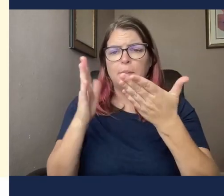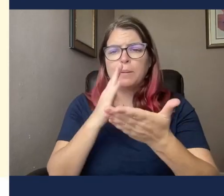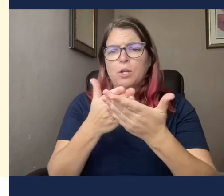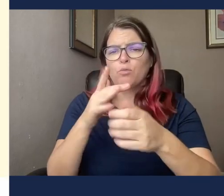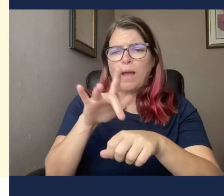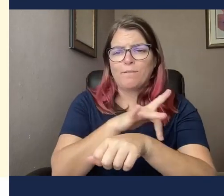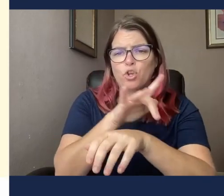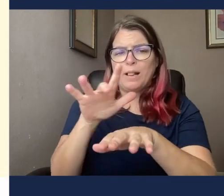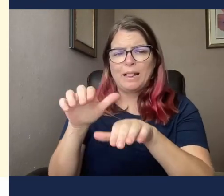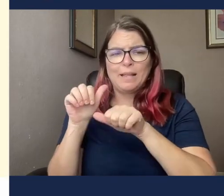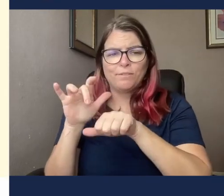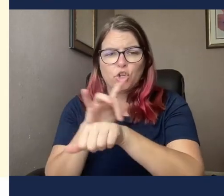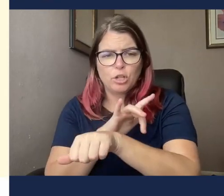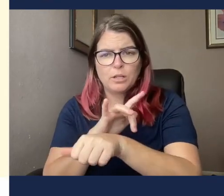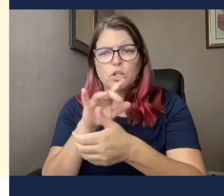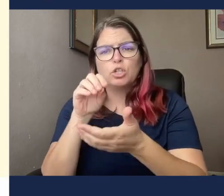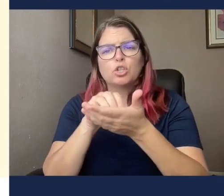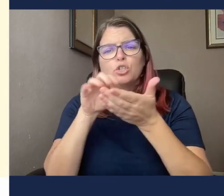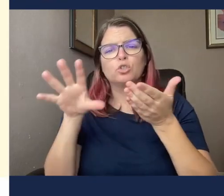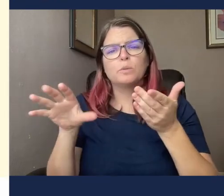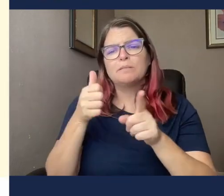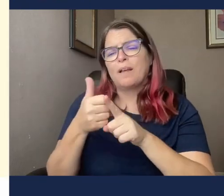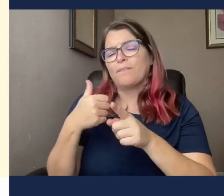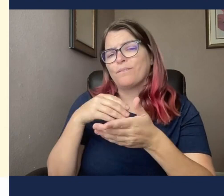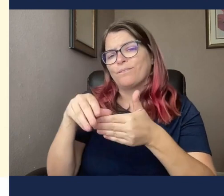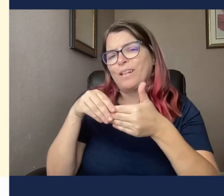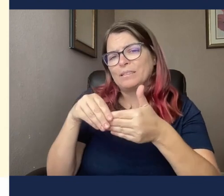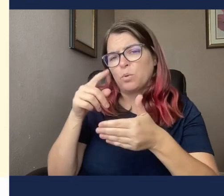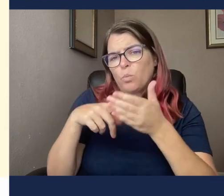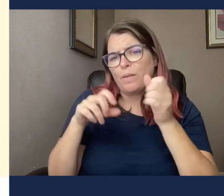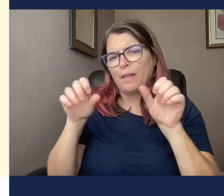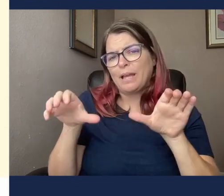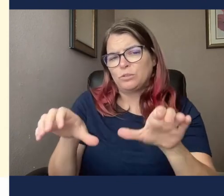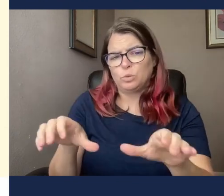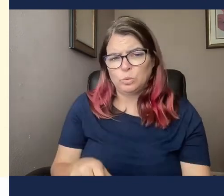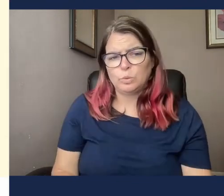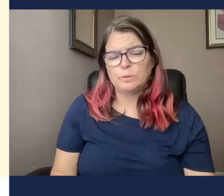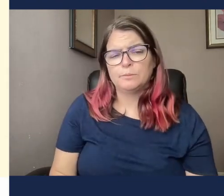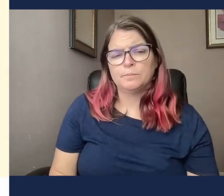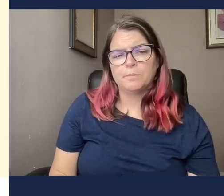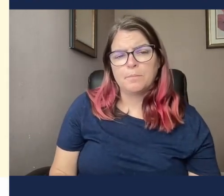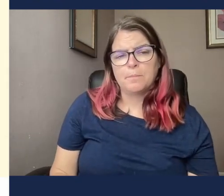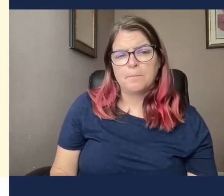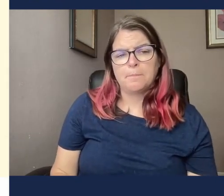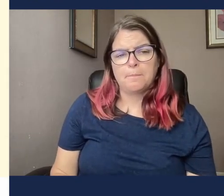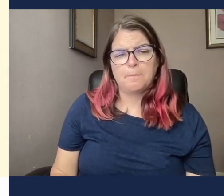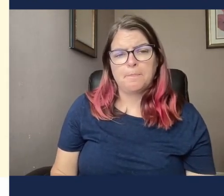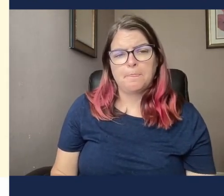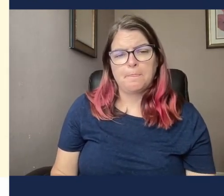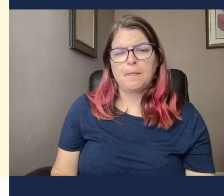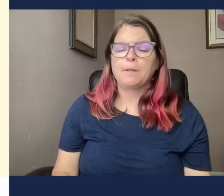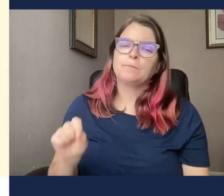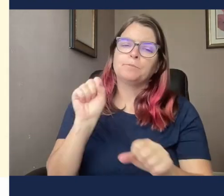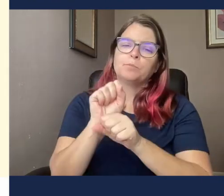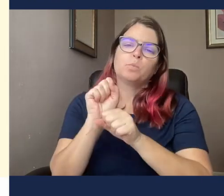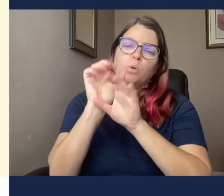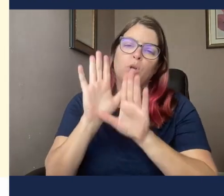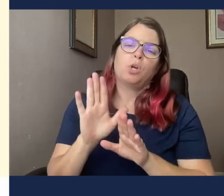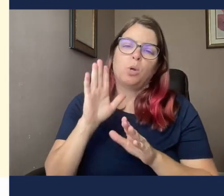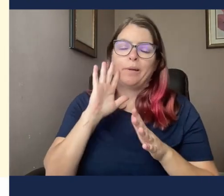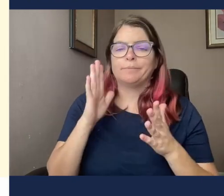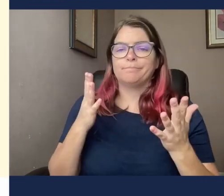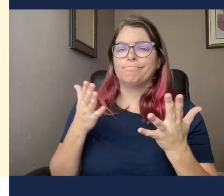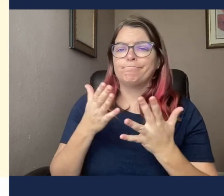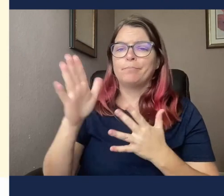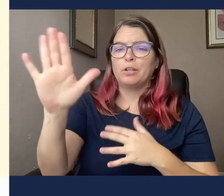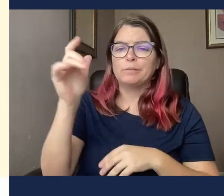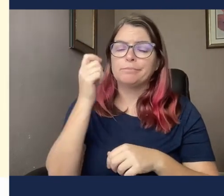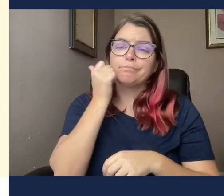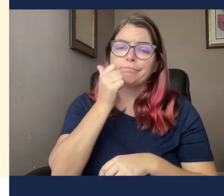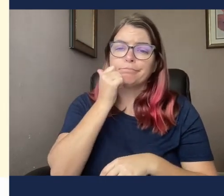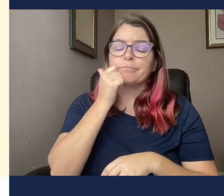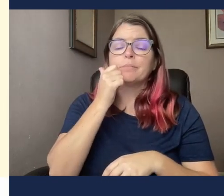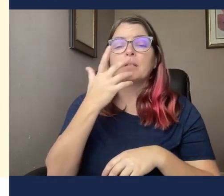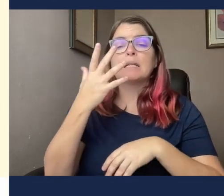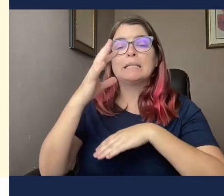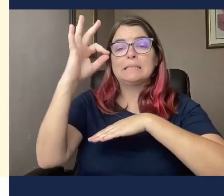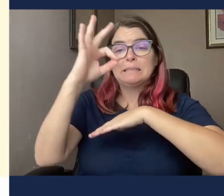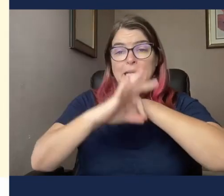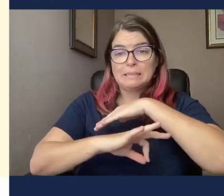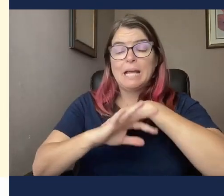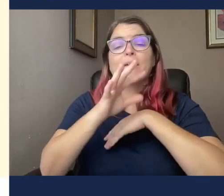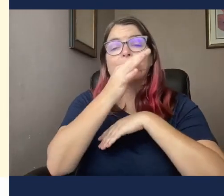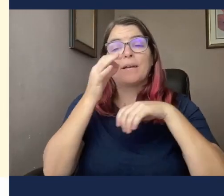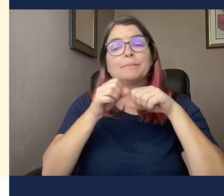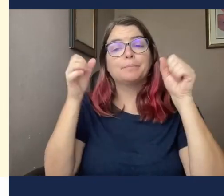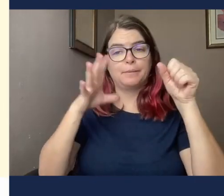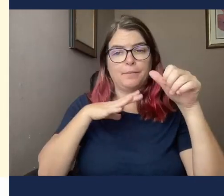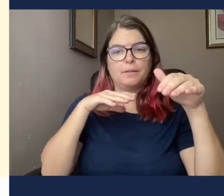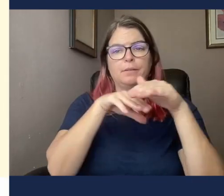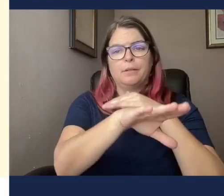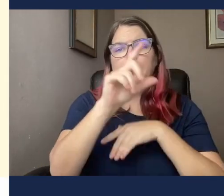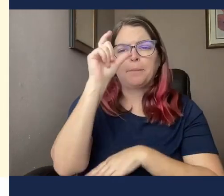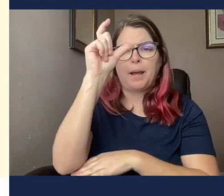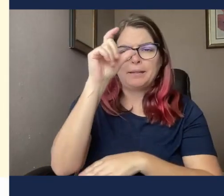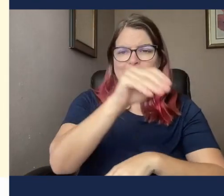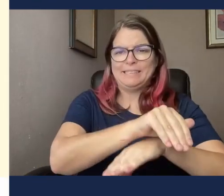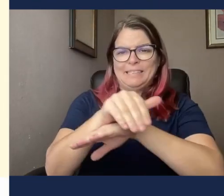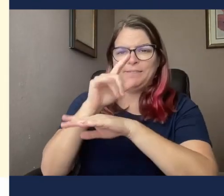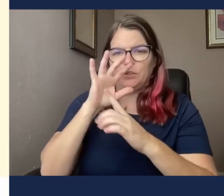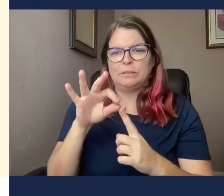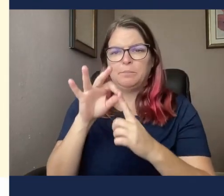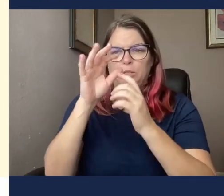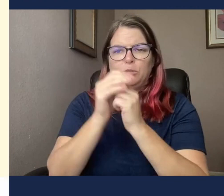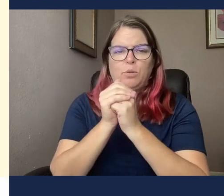campus life based on the current